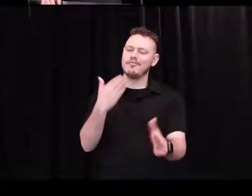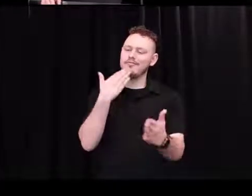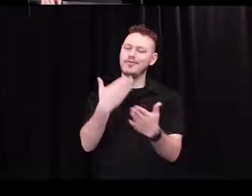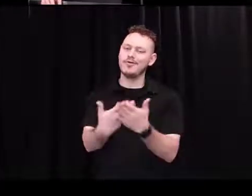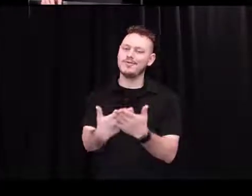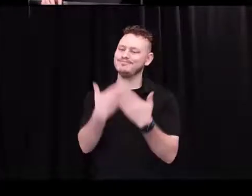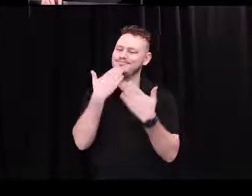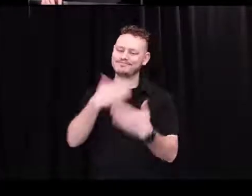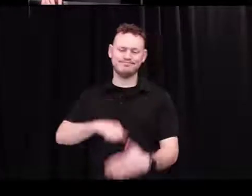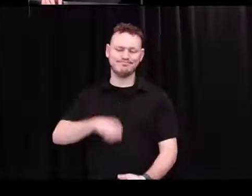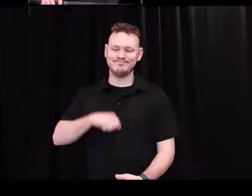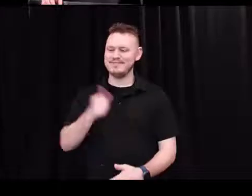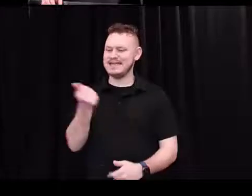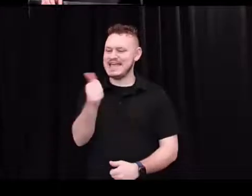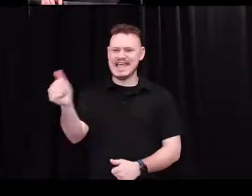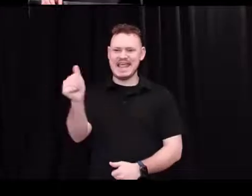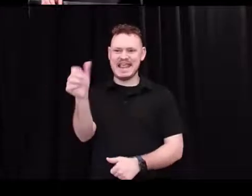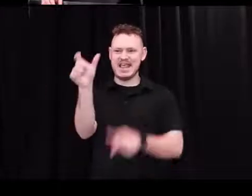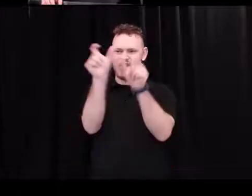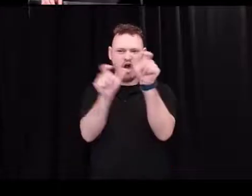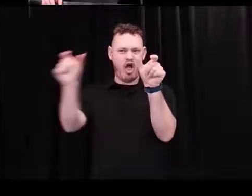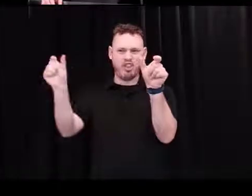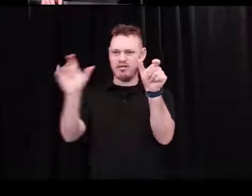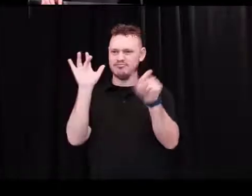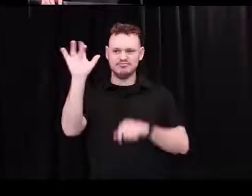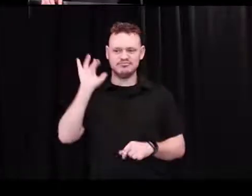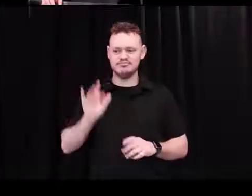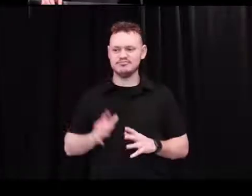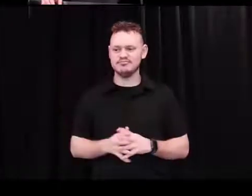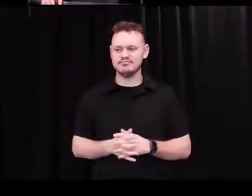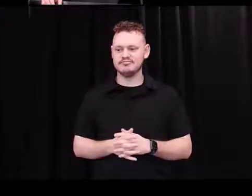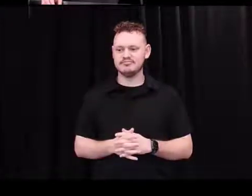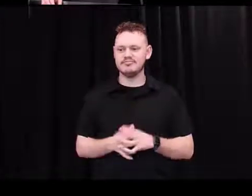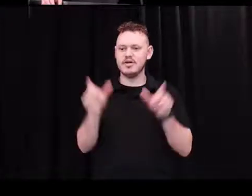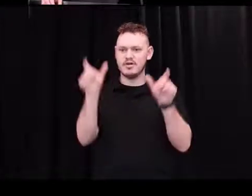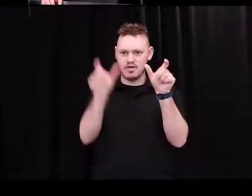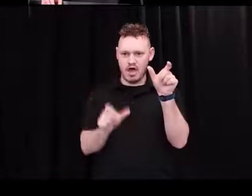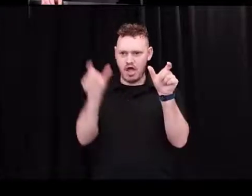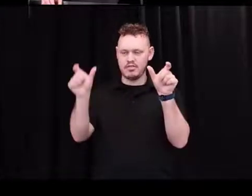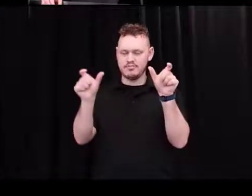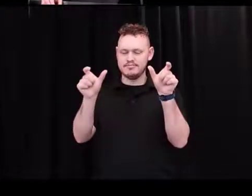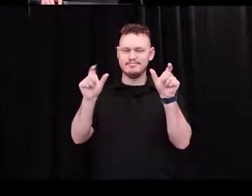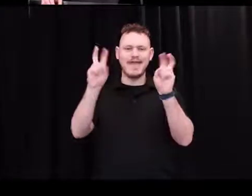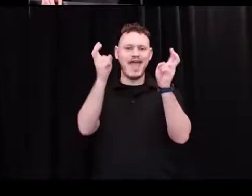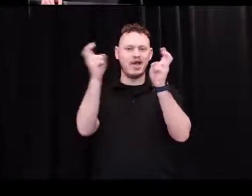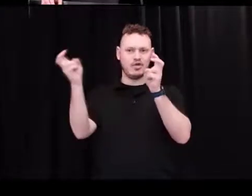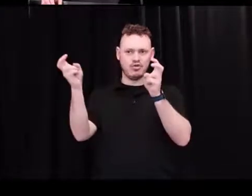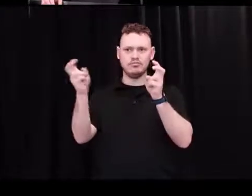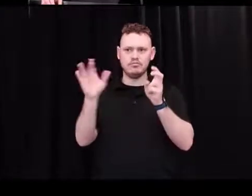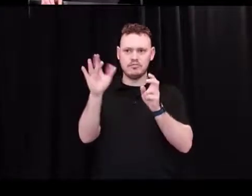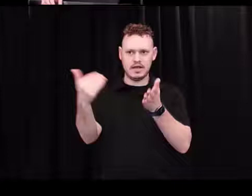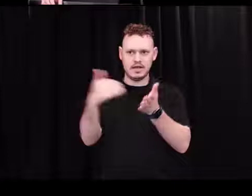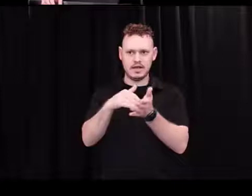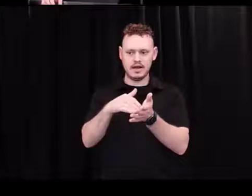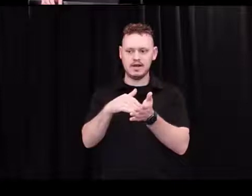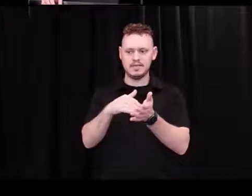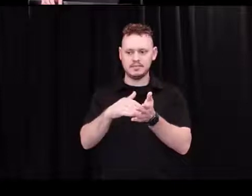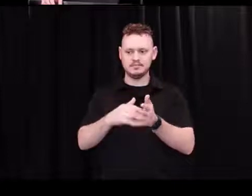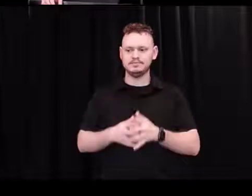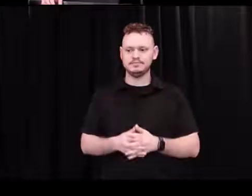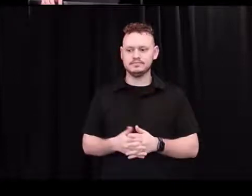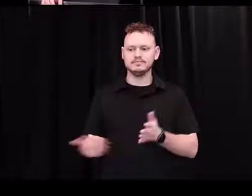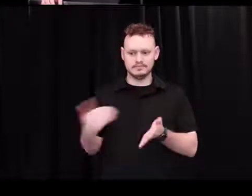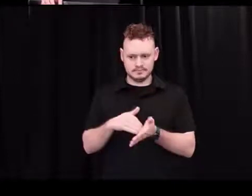now click any column the column, the column header sorry. Click it again, click it again,